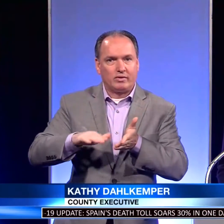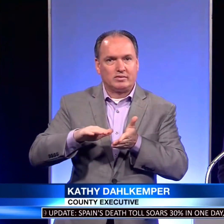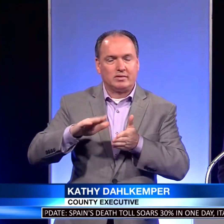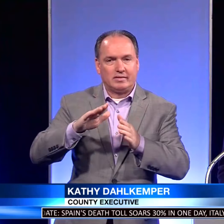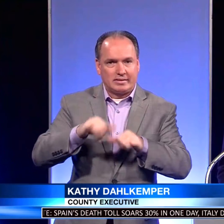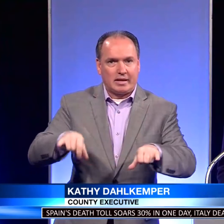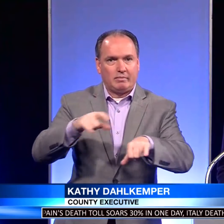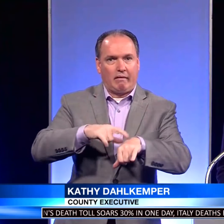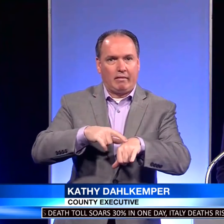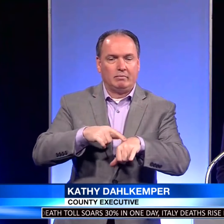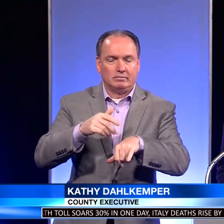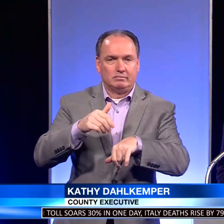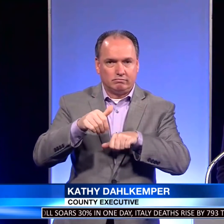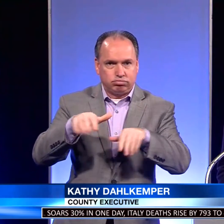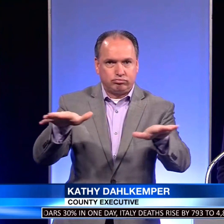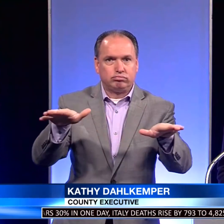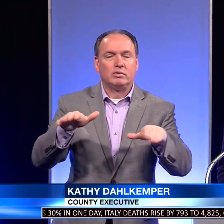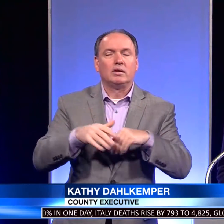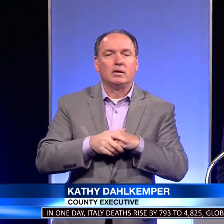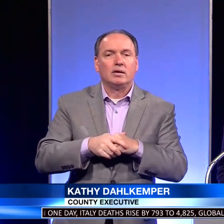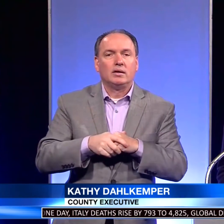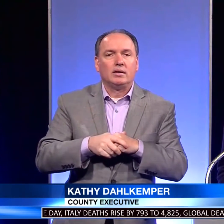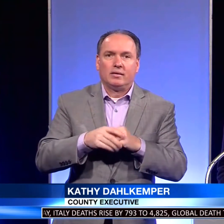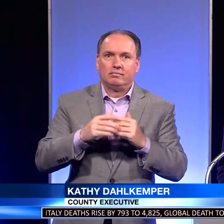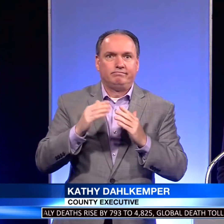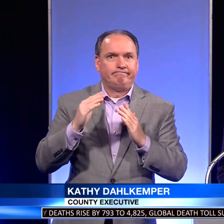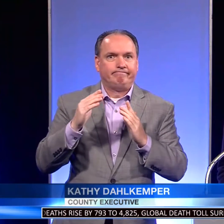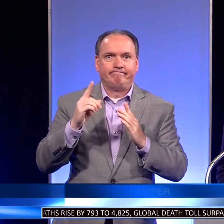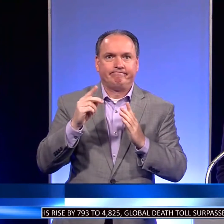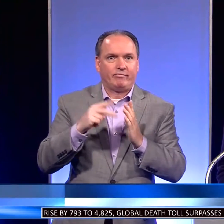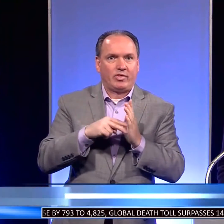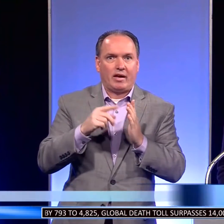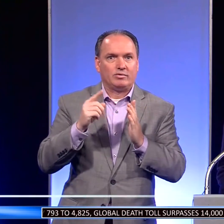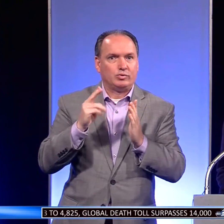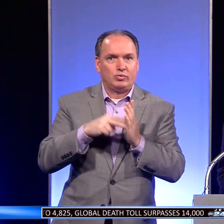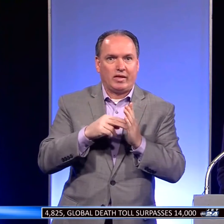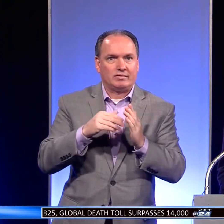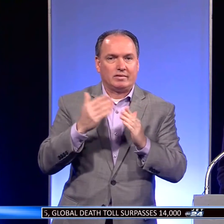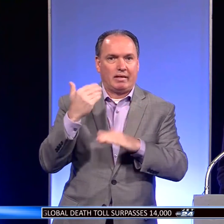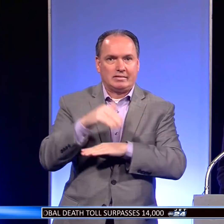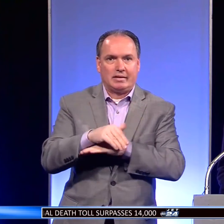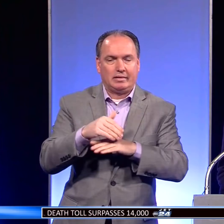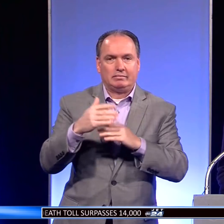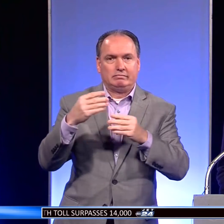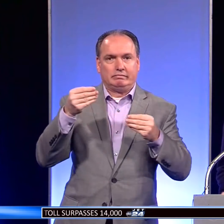them as of last night and we expect to hear something later today." " "